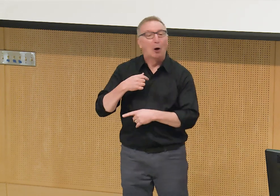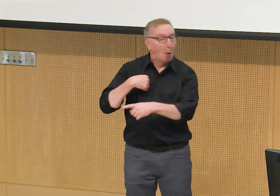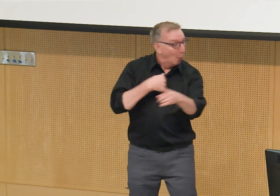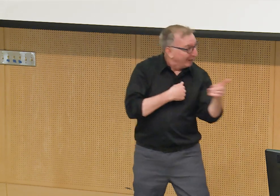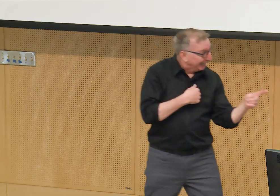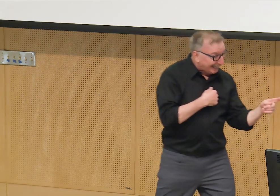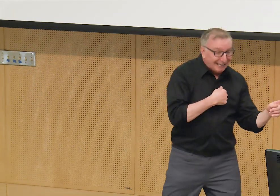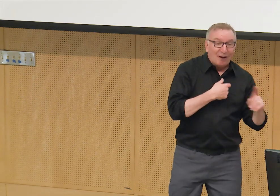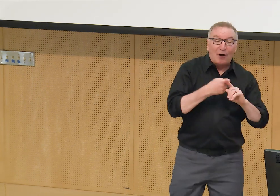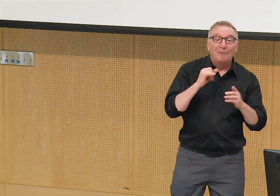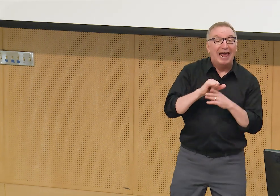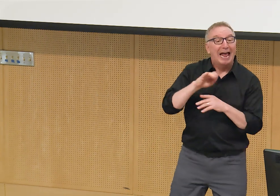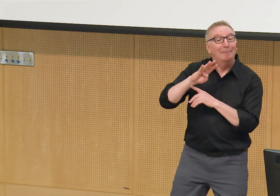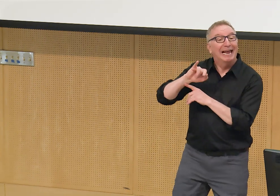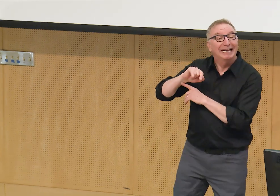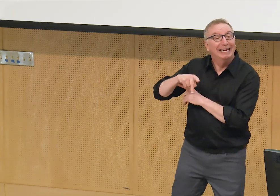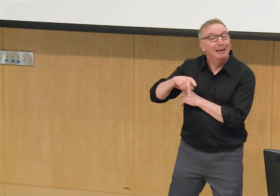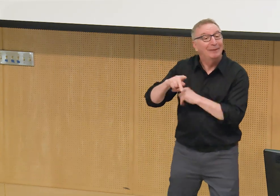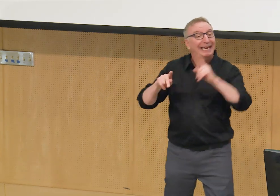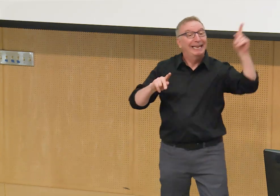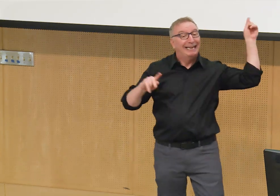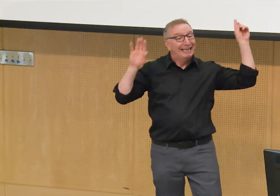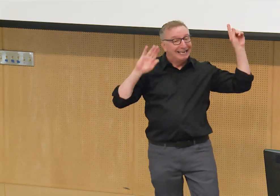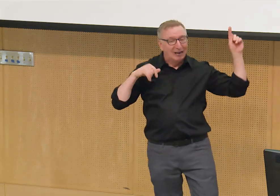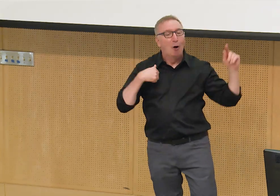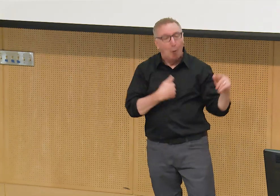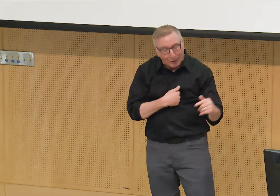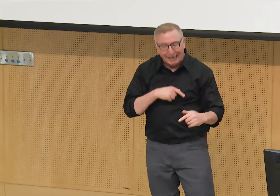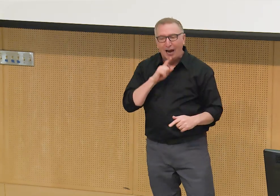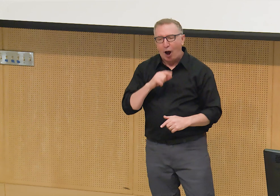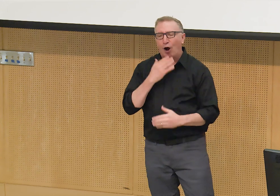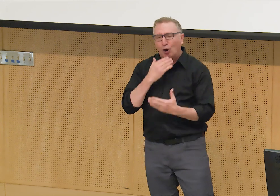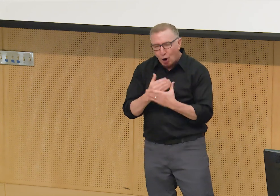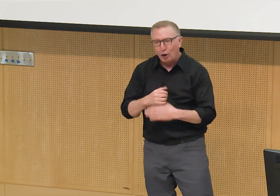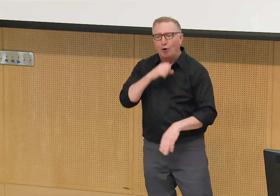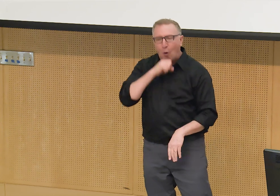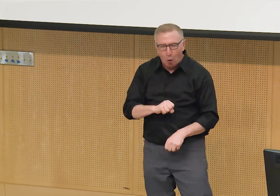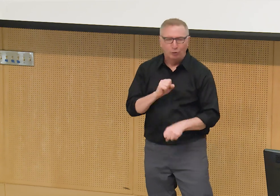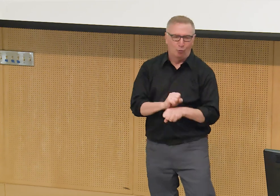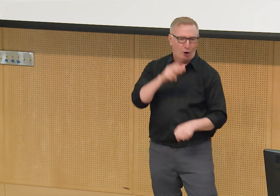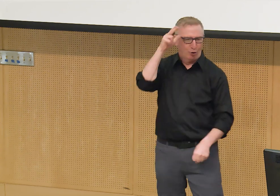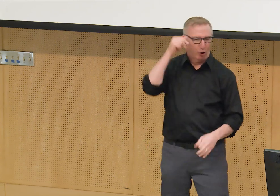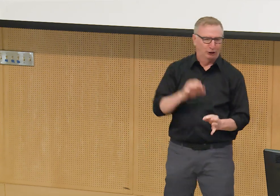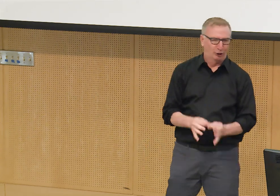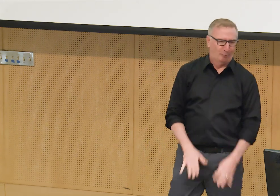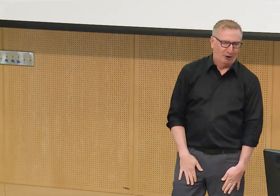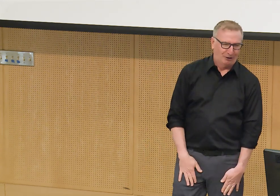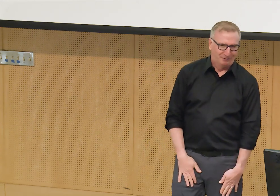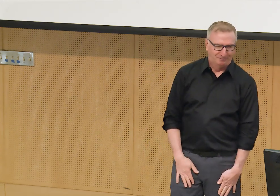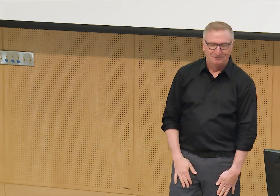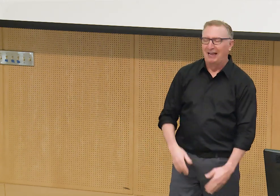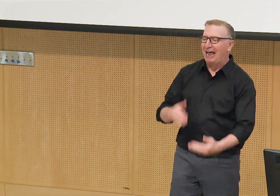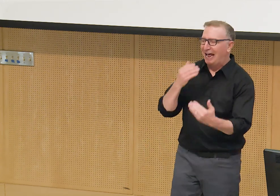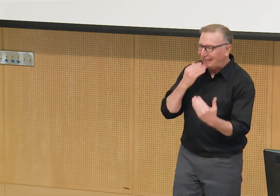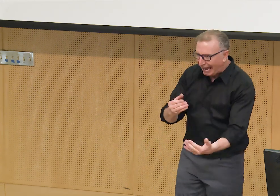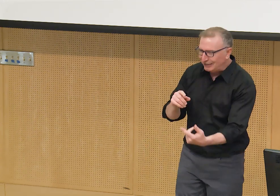From all the way to the BITP, all of the people who were with us at that time, thank you, you old workhorse interpreters,